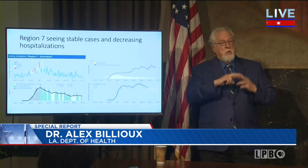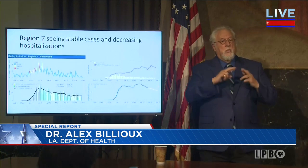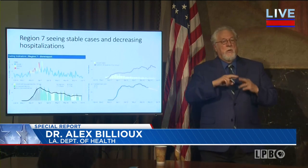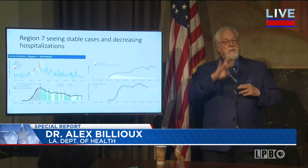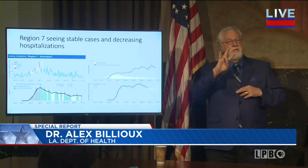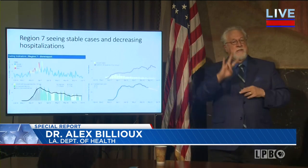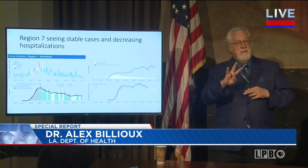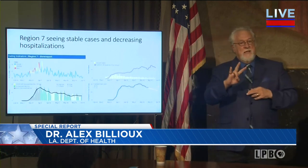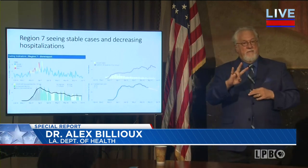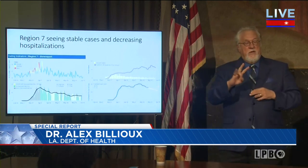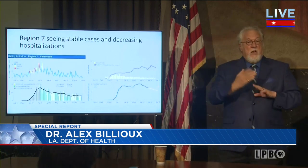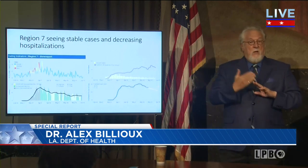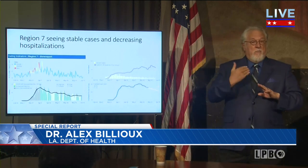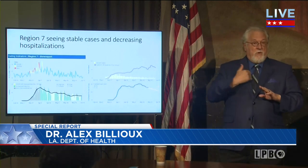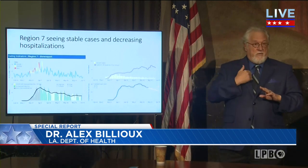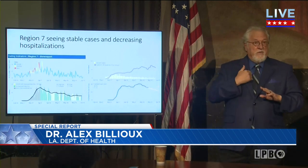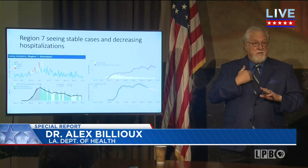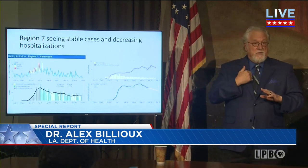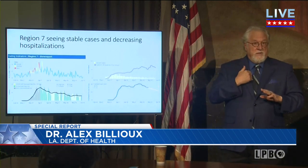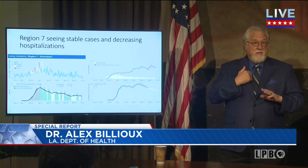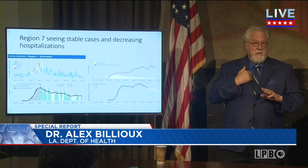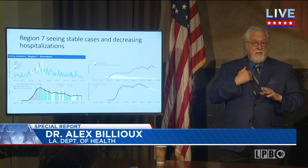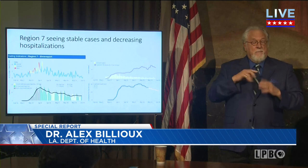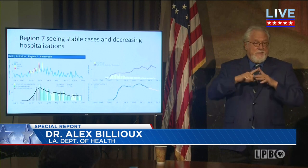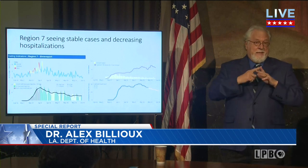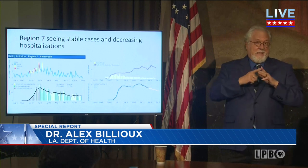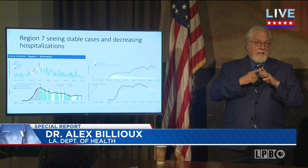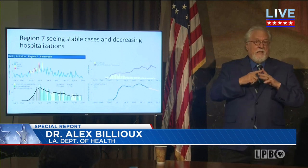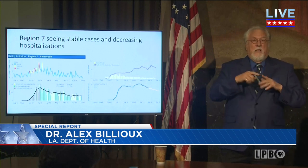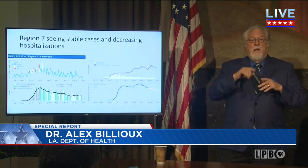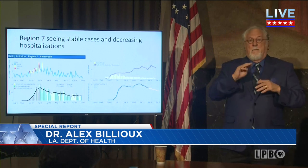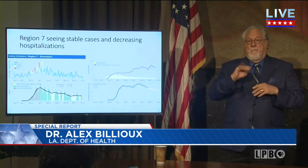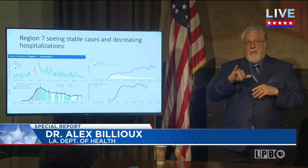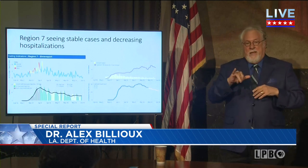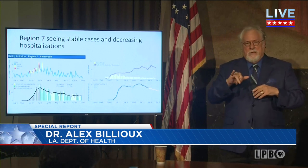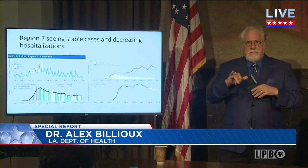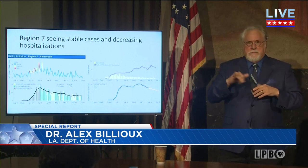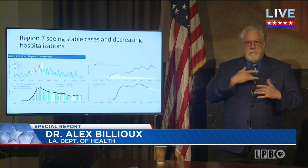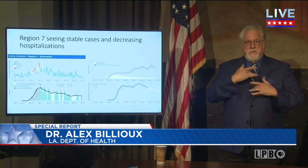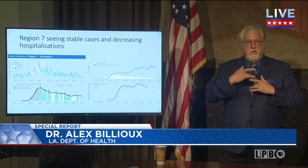SHOWING INCREASE IN HOSPITALIZATIONS THAT'S CONCERNING